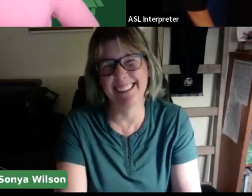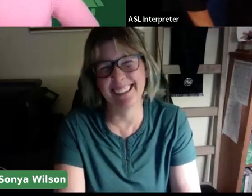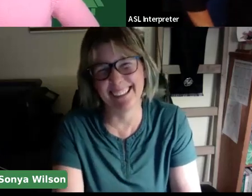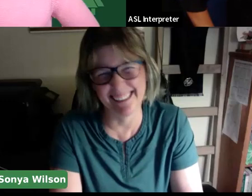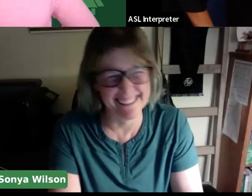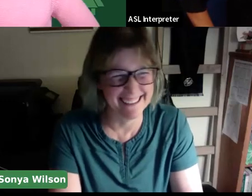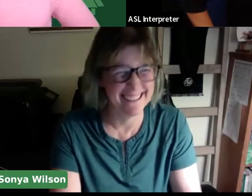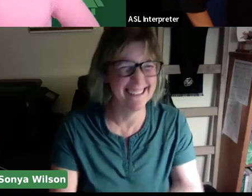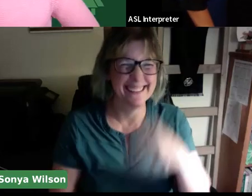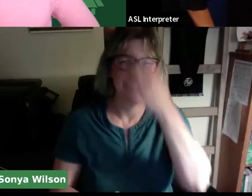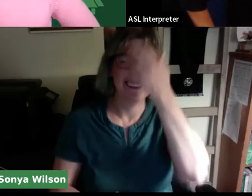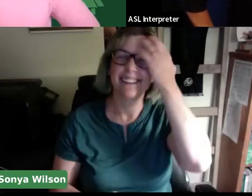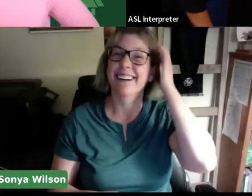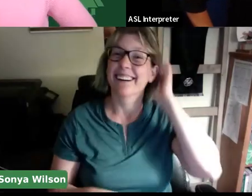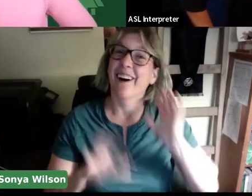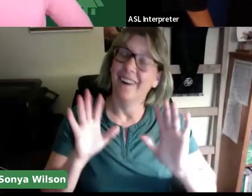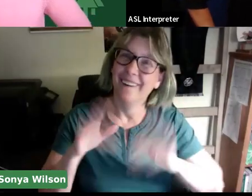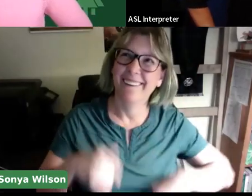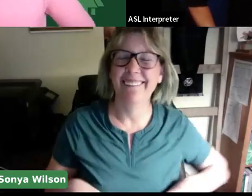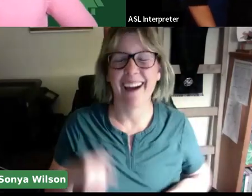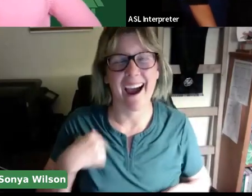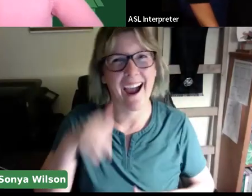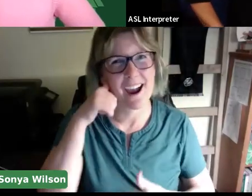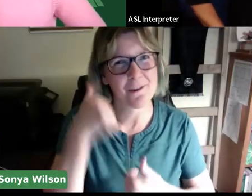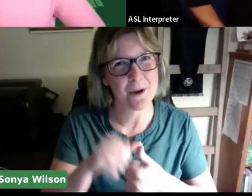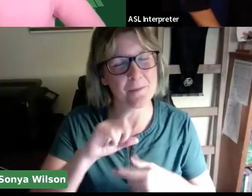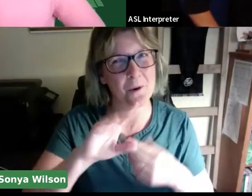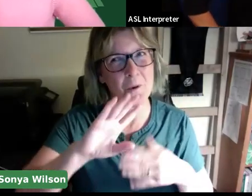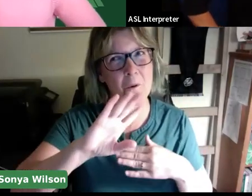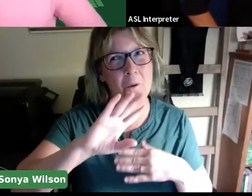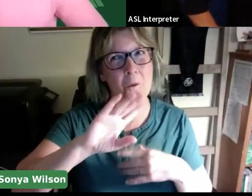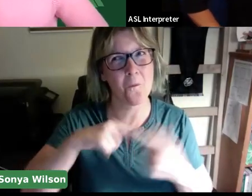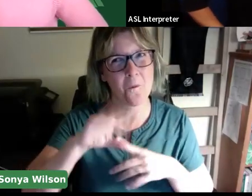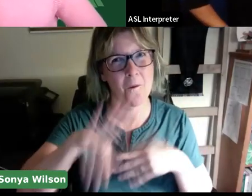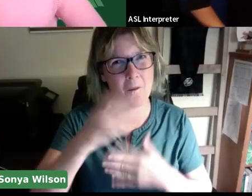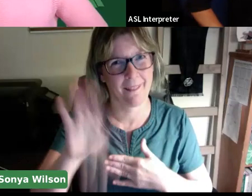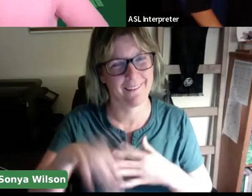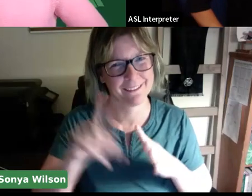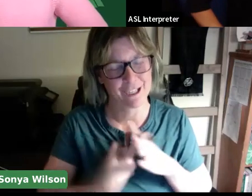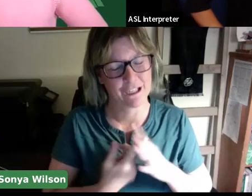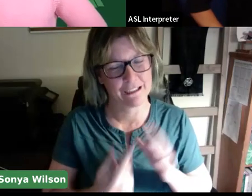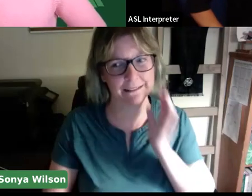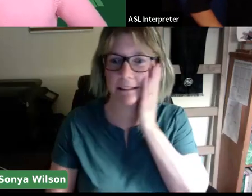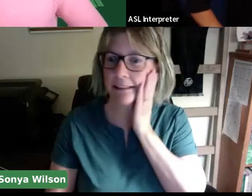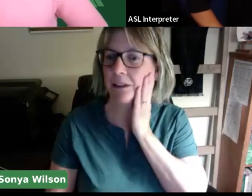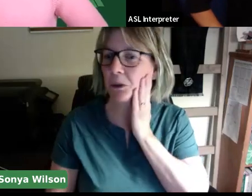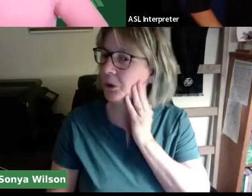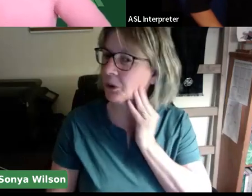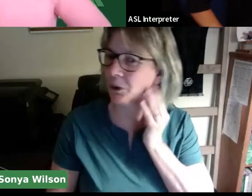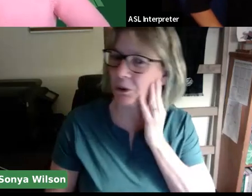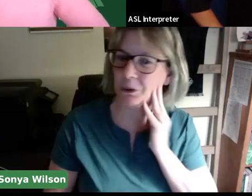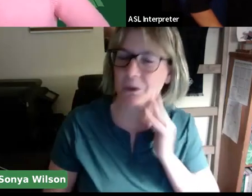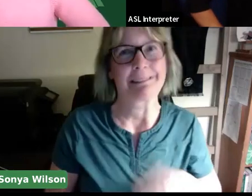Maybe you could see my face as my response. I remember, I remember when that whole thing